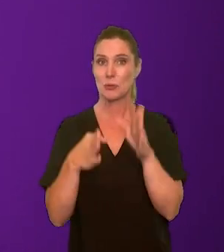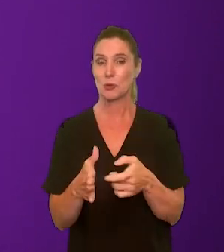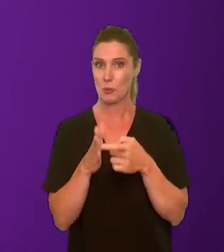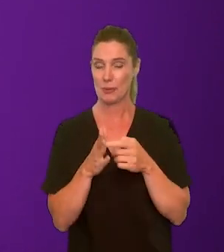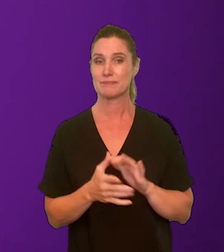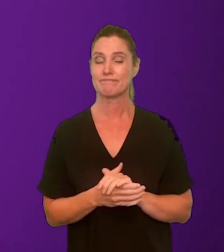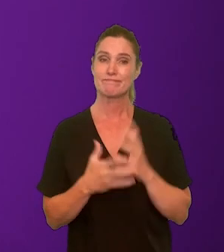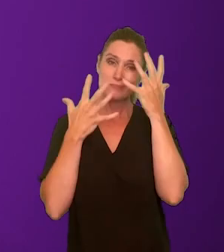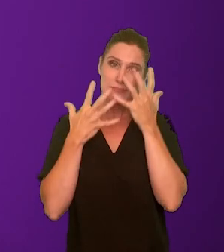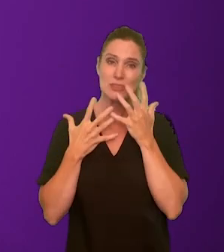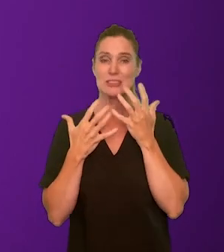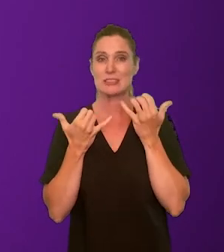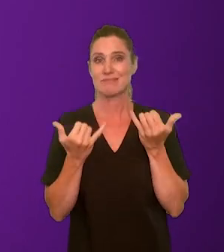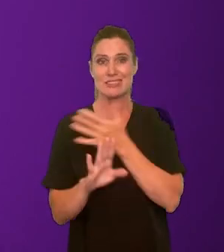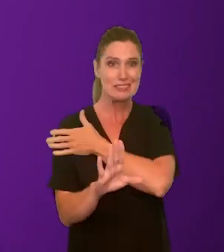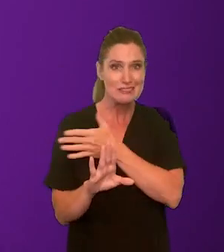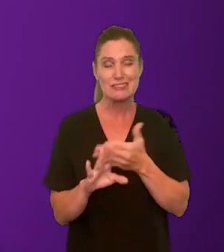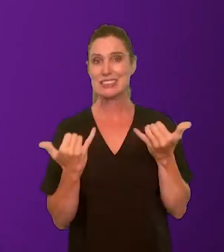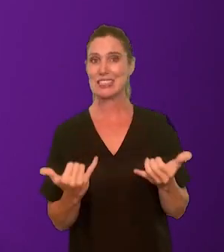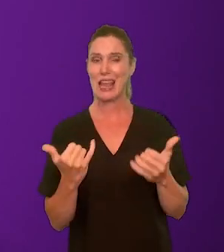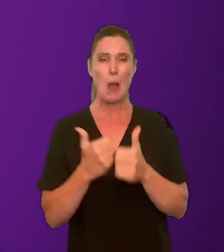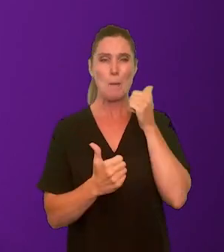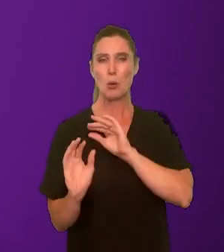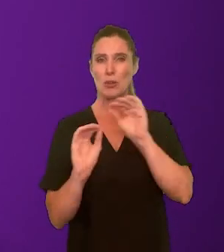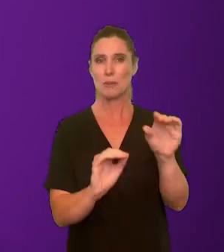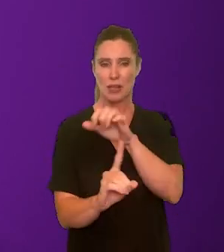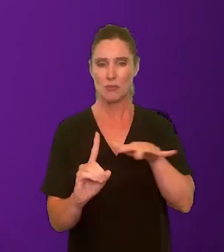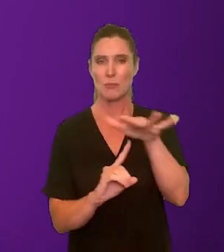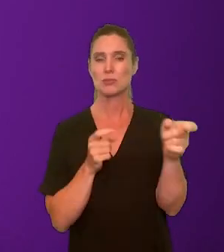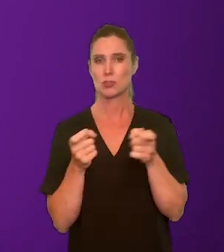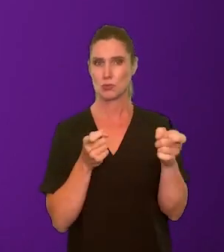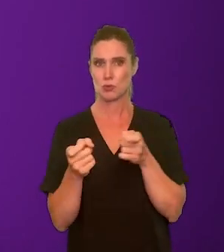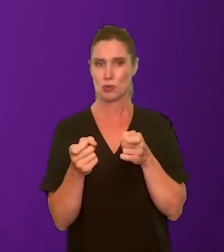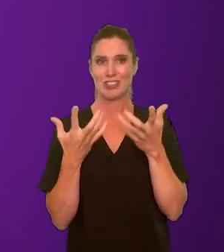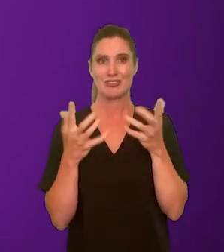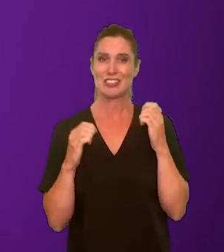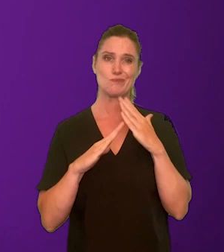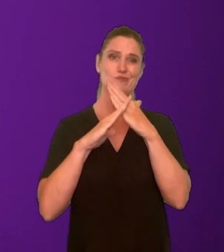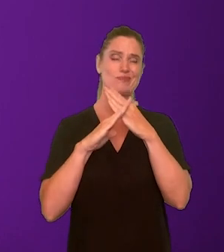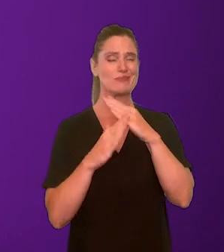Unfortunately, to date, most implementations of environmental control have been prohibitively expensive